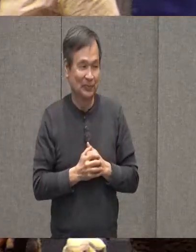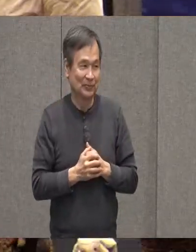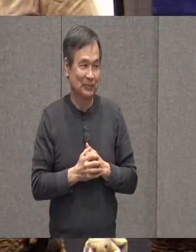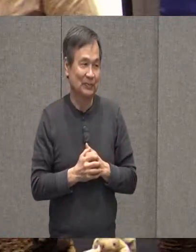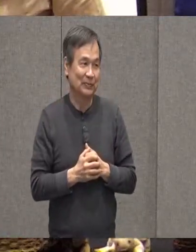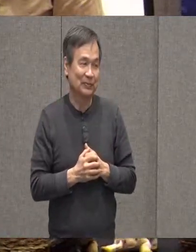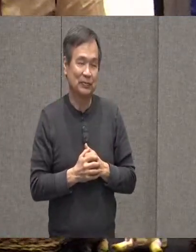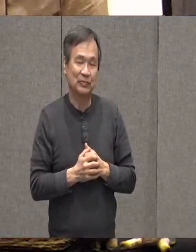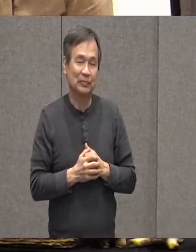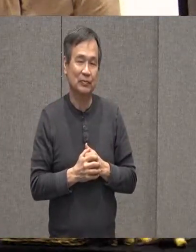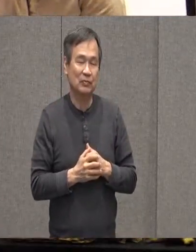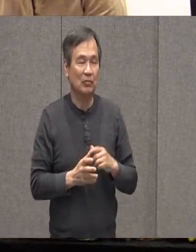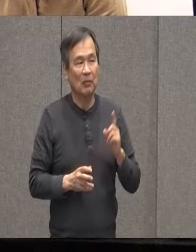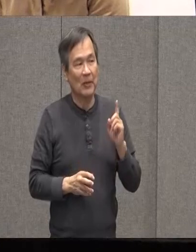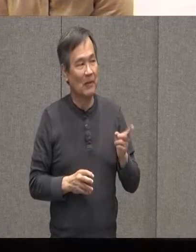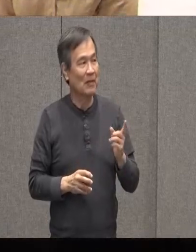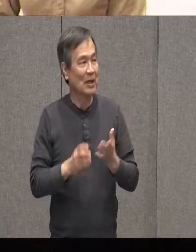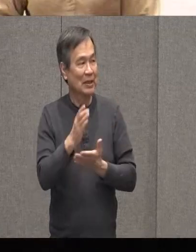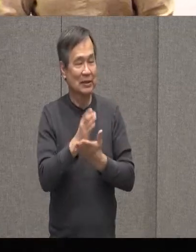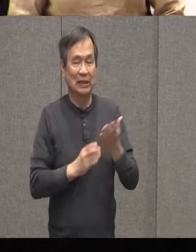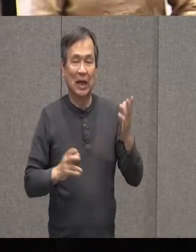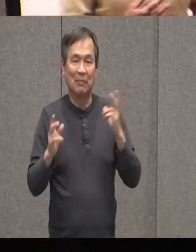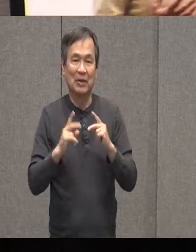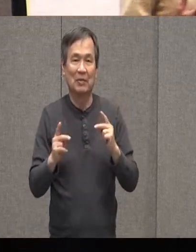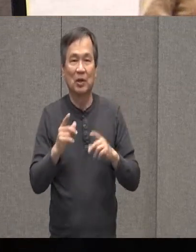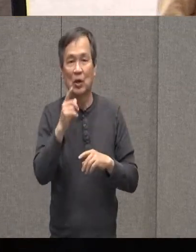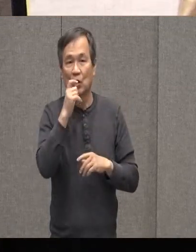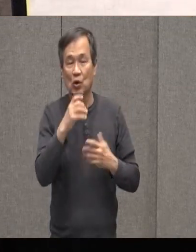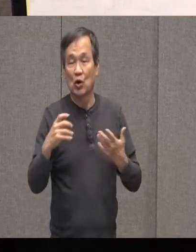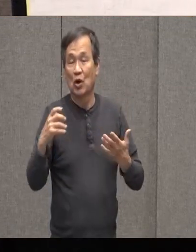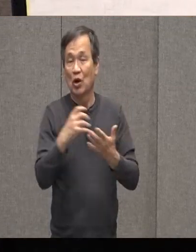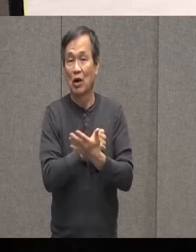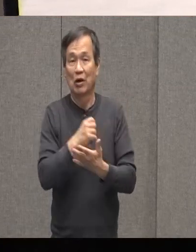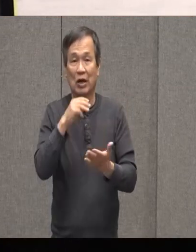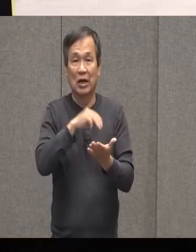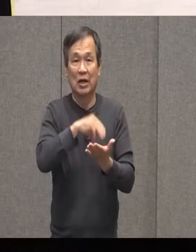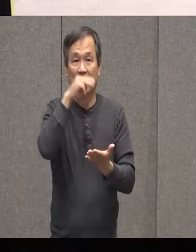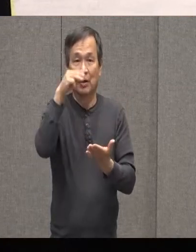some folks that maybe make a million or almost a million